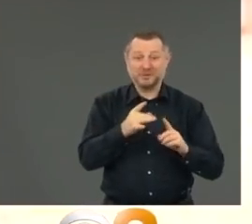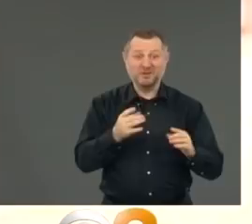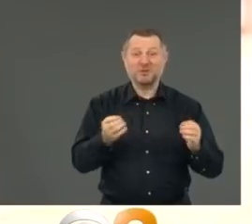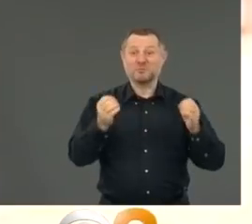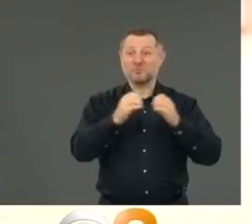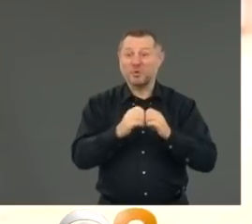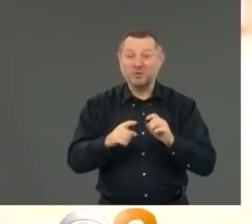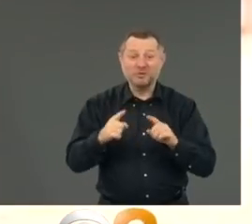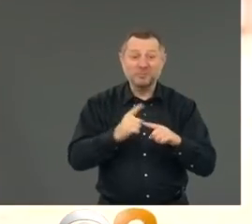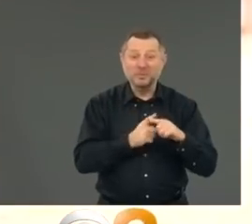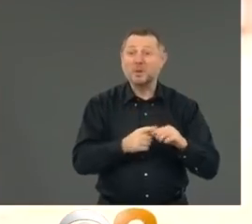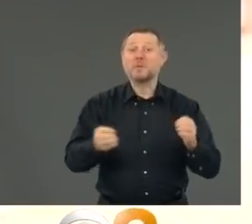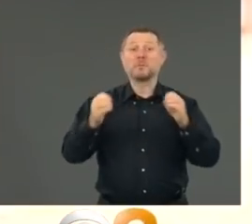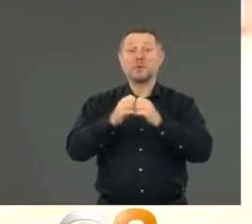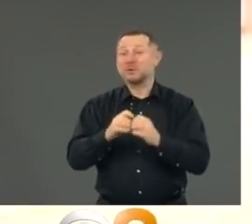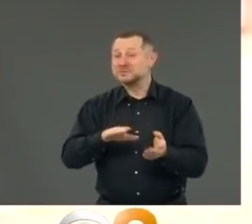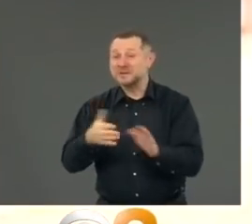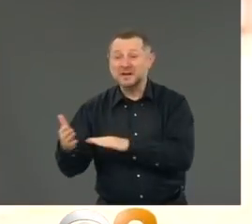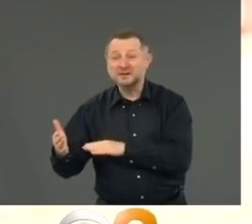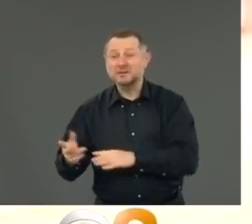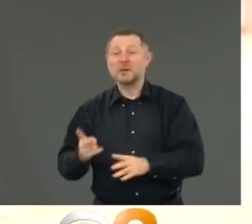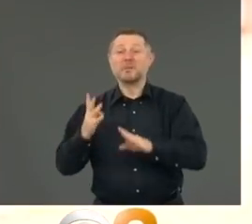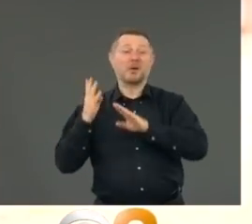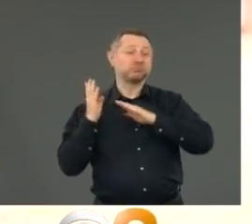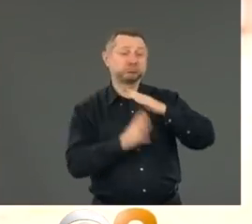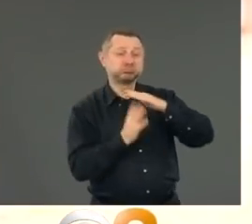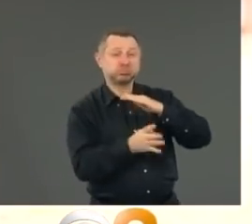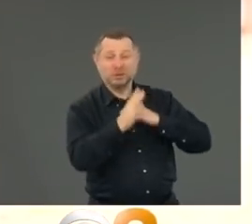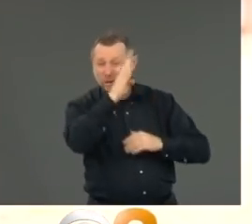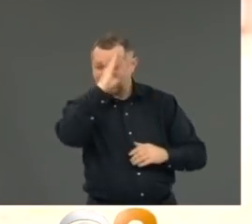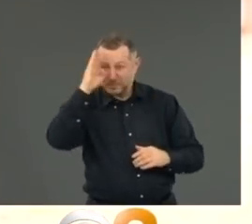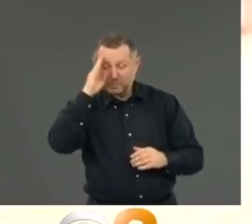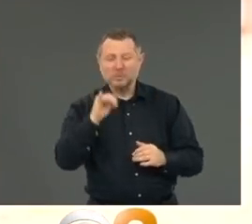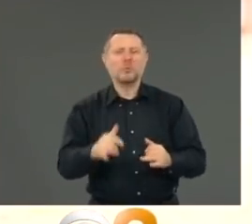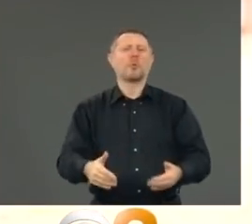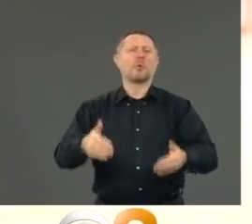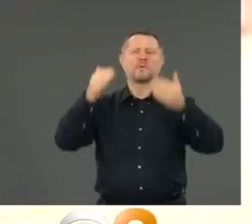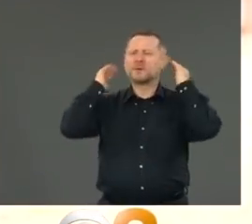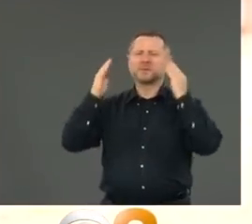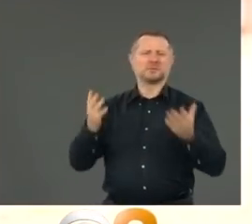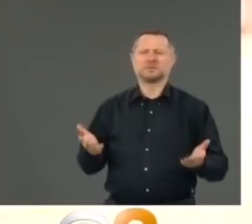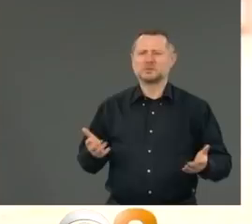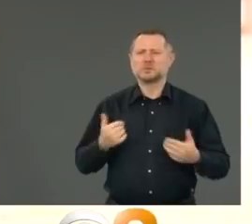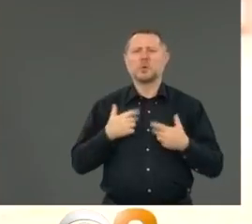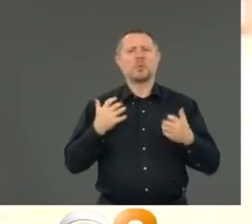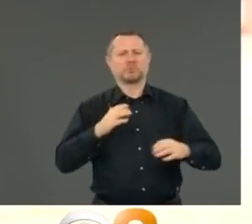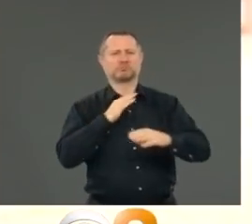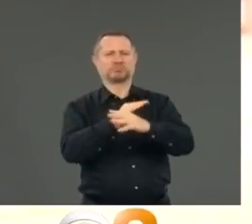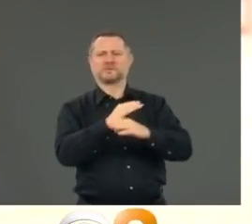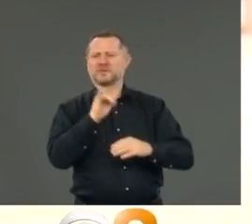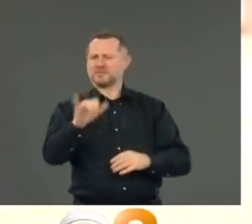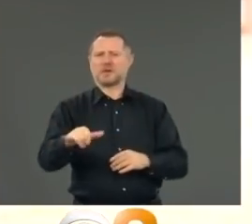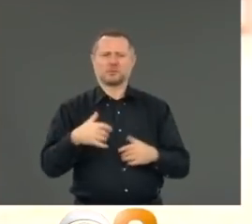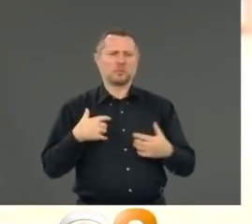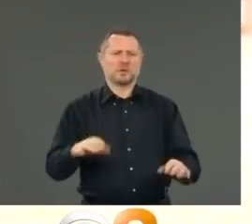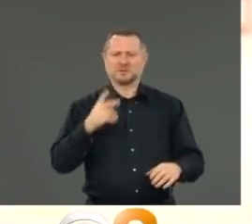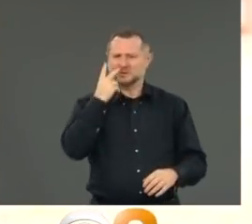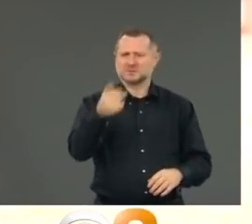THE INFECTION SPREAD. WHAT YOU ARE PROTECTING AGAINST IS WHAT THEY ARE TALKING ABOUT WITH THE OTHER STATES.